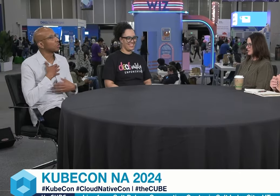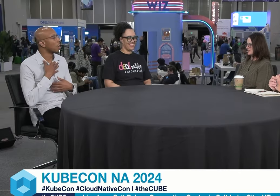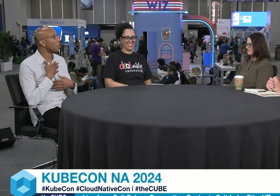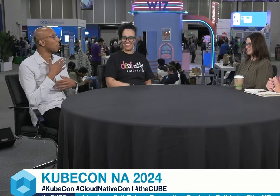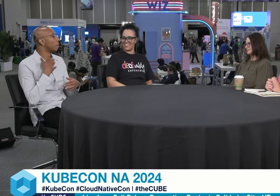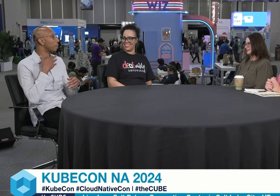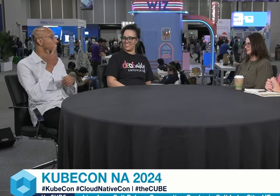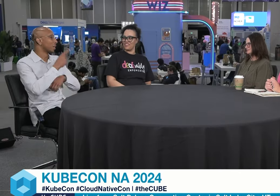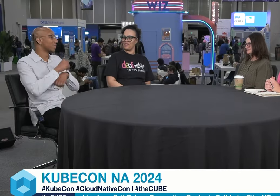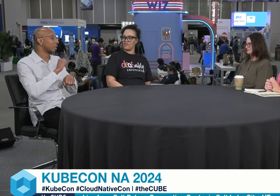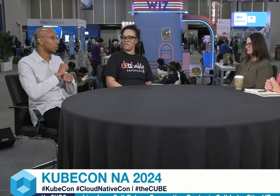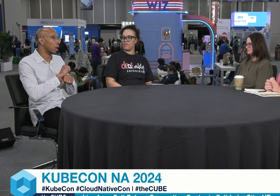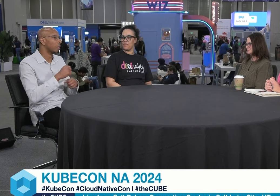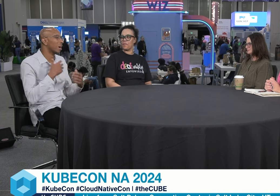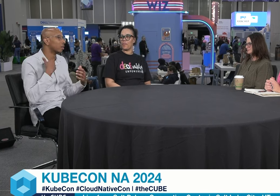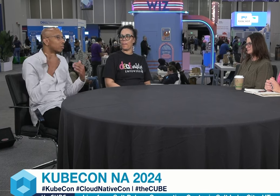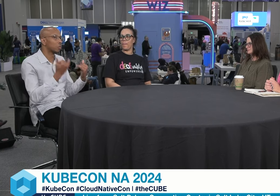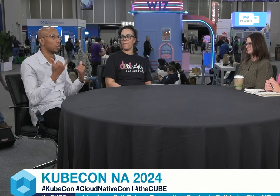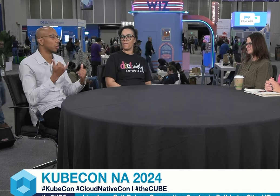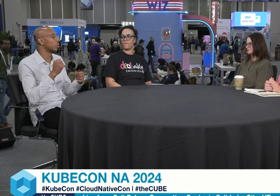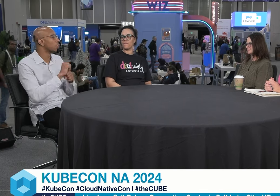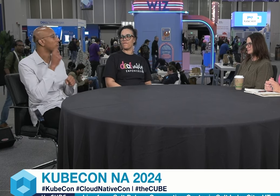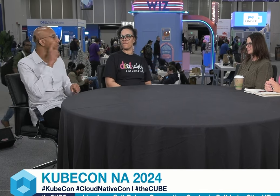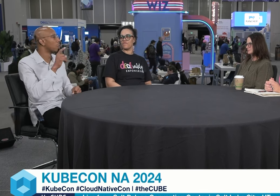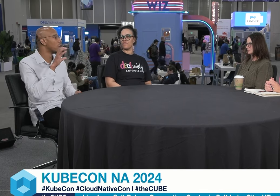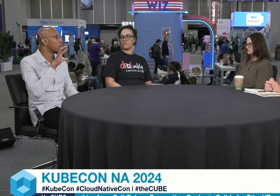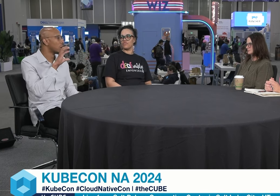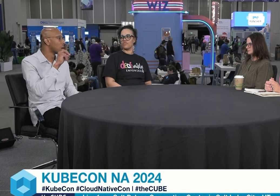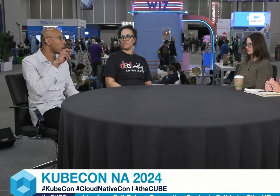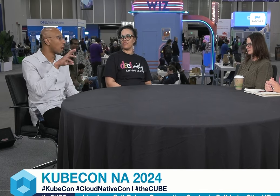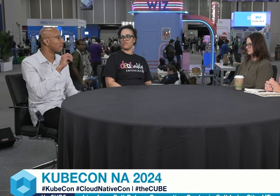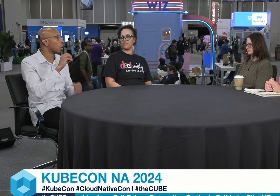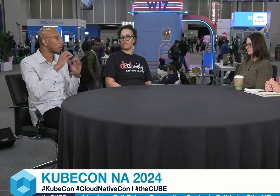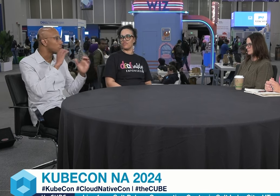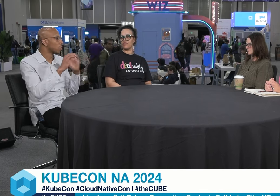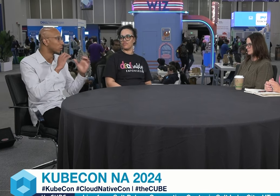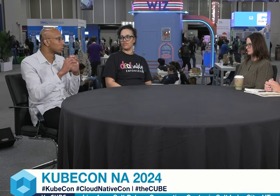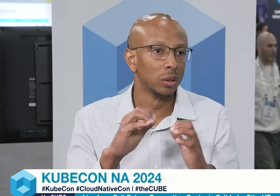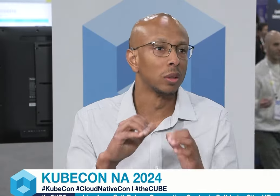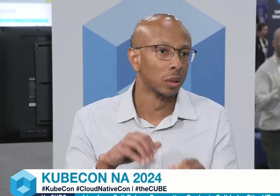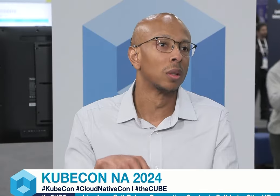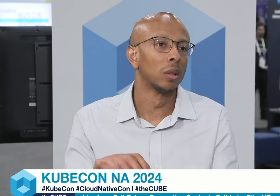You want to go first, Travis? So my day job, currently I'm working for Convo Communications